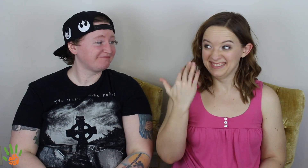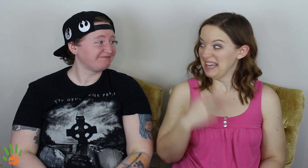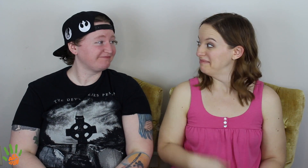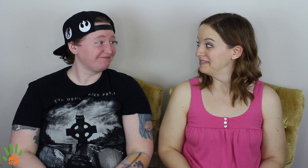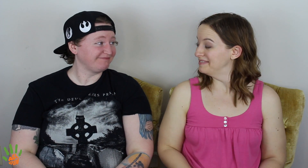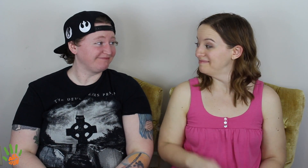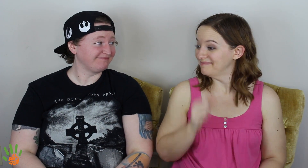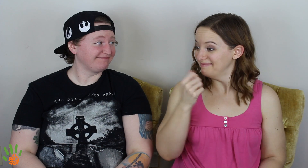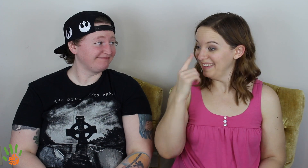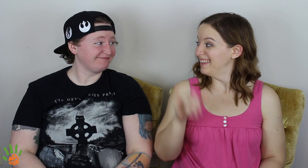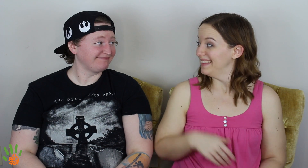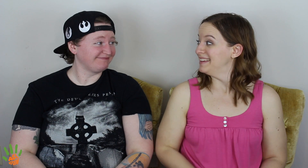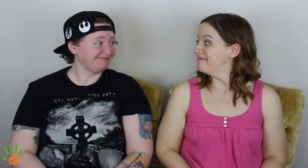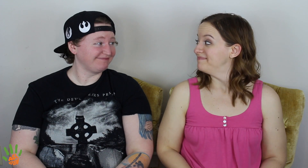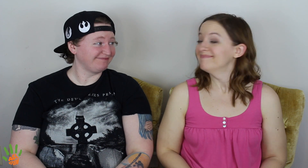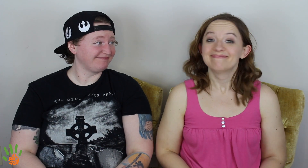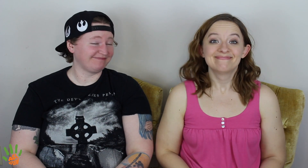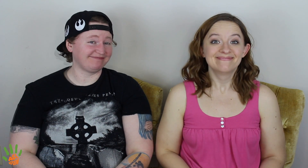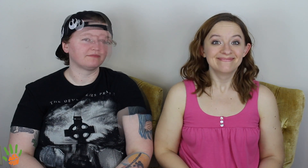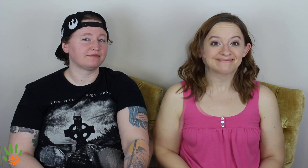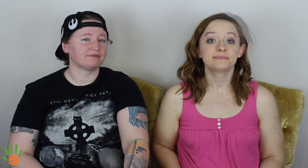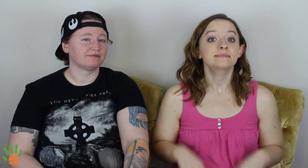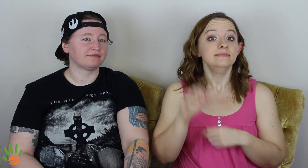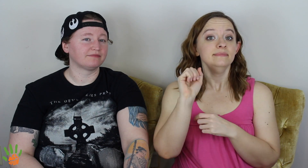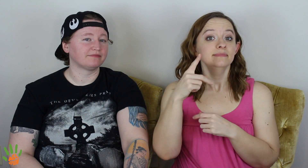Wow, that was a long time ago. I didn't realize that!